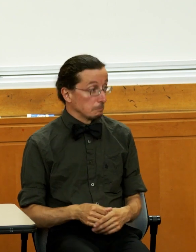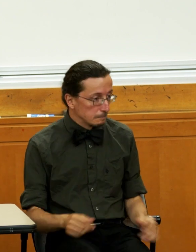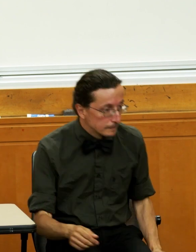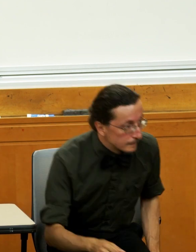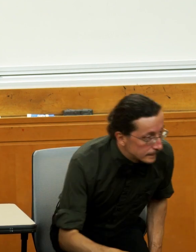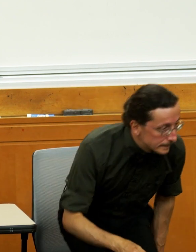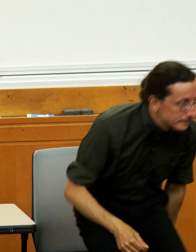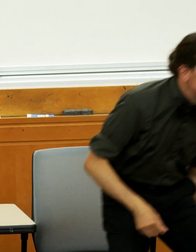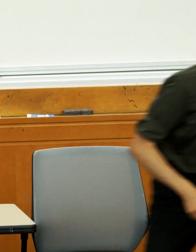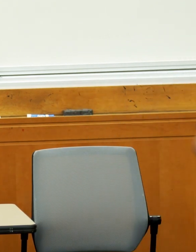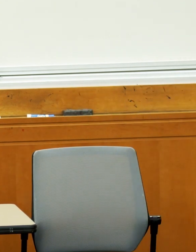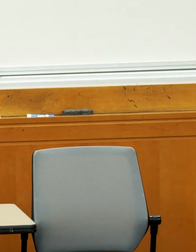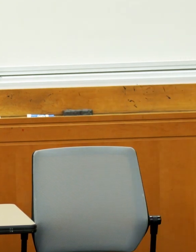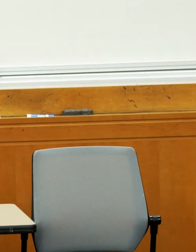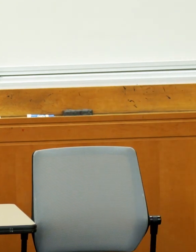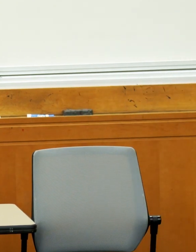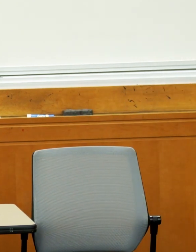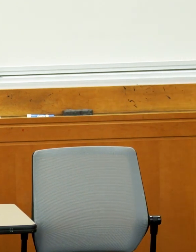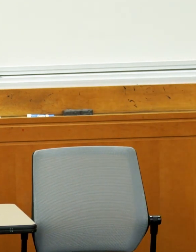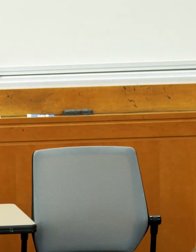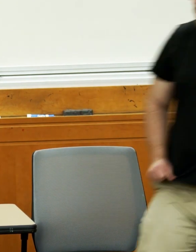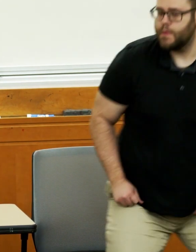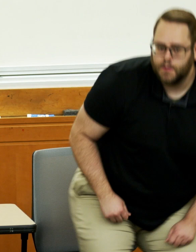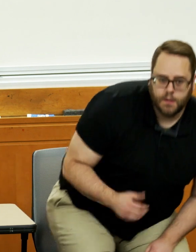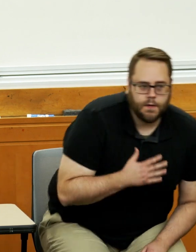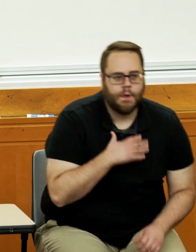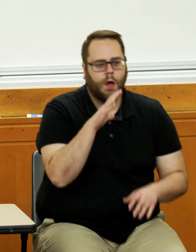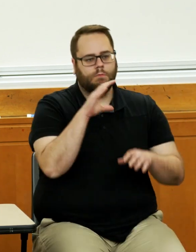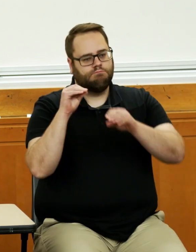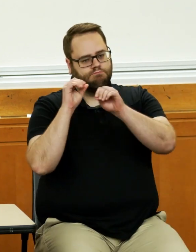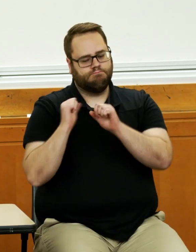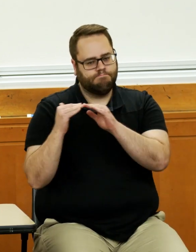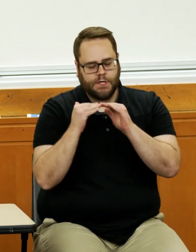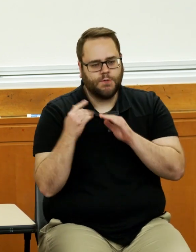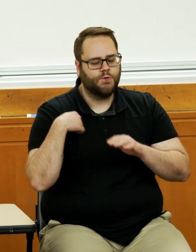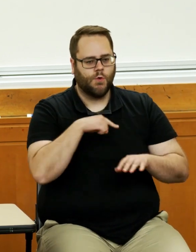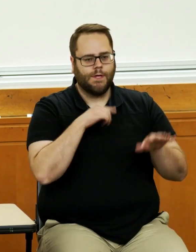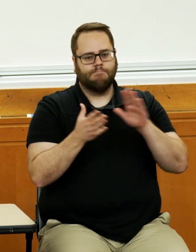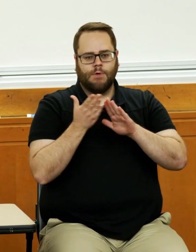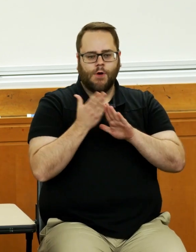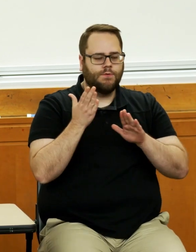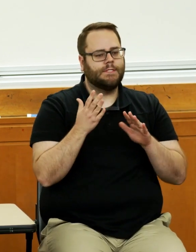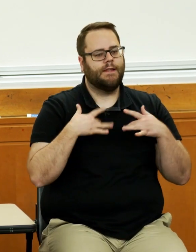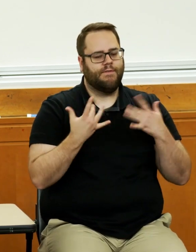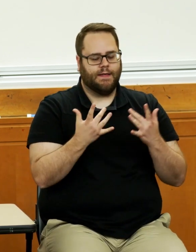event that I considered to be practically revolutionary by legal academy standards.